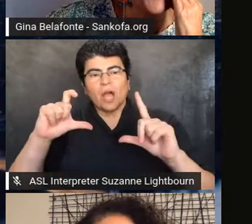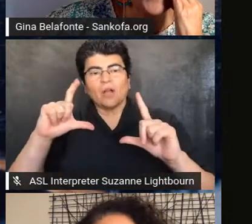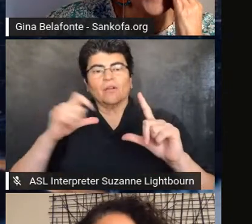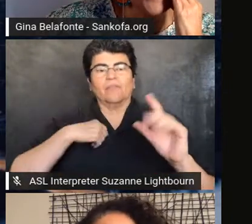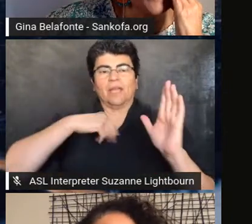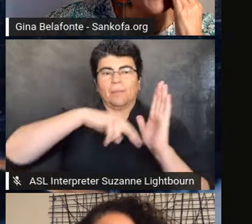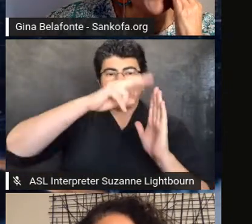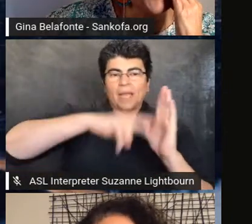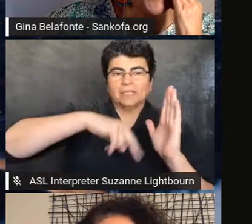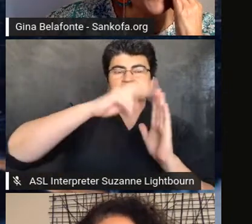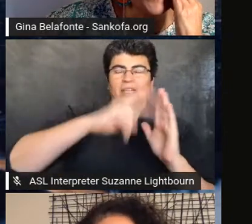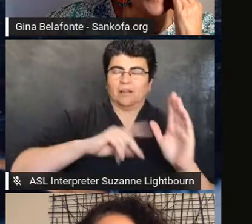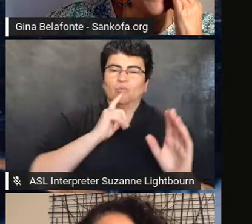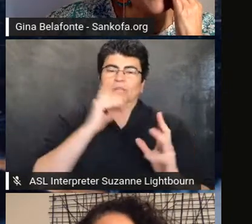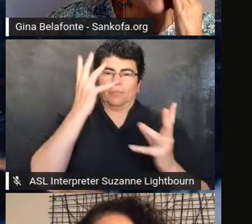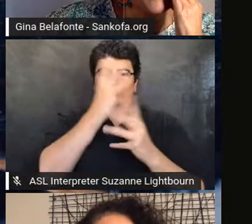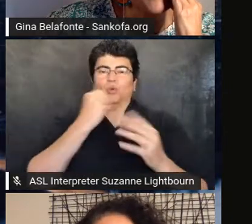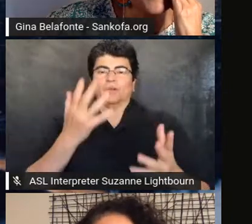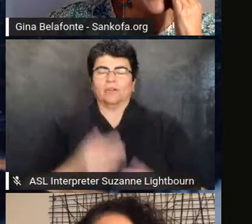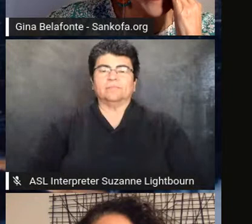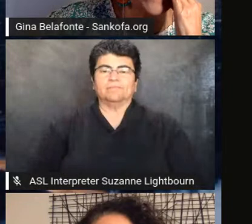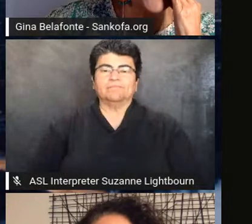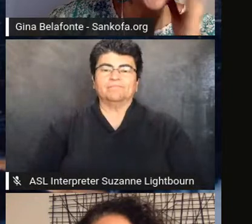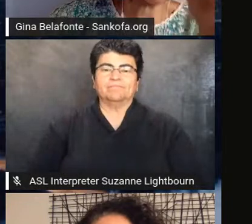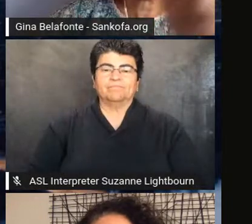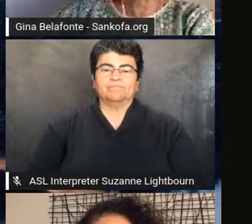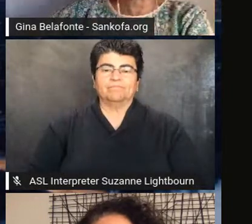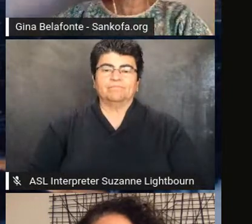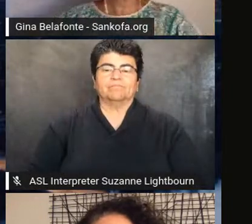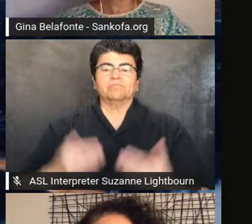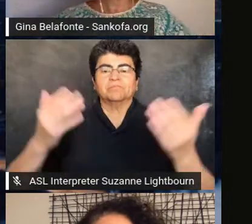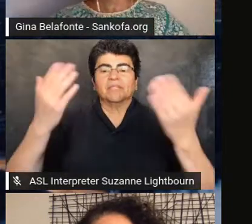it's really a beautiful display. Let's go to the next slide.